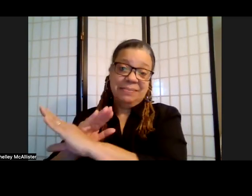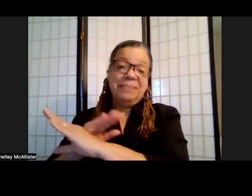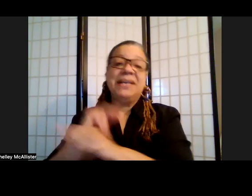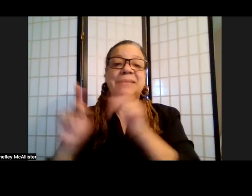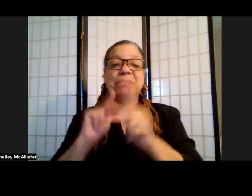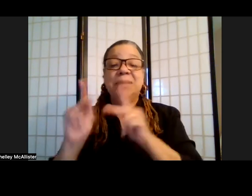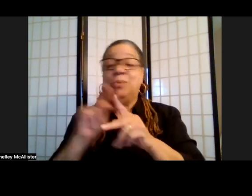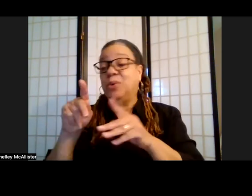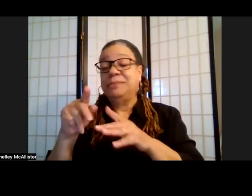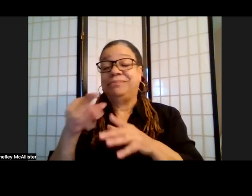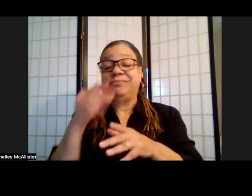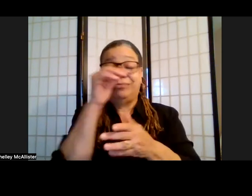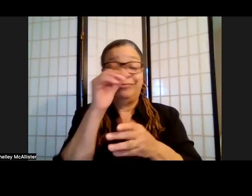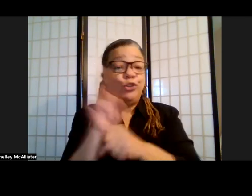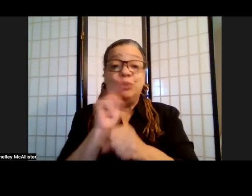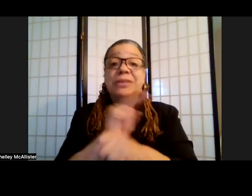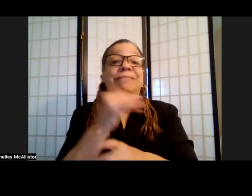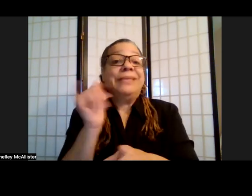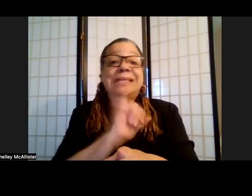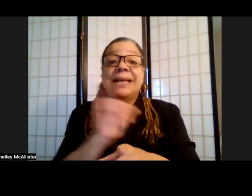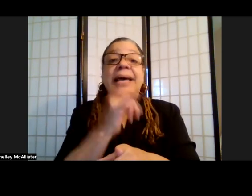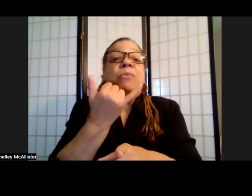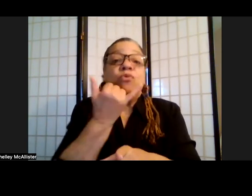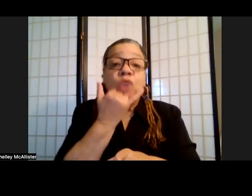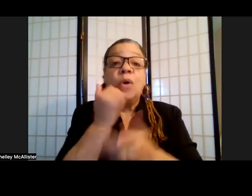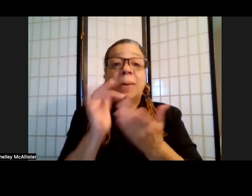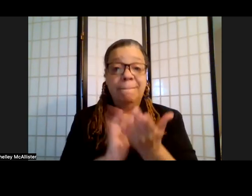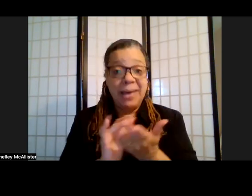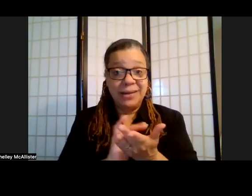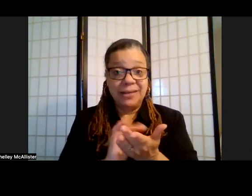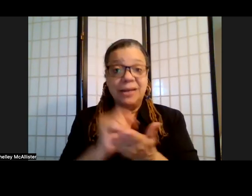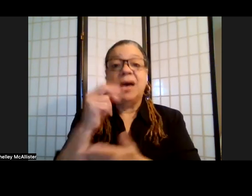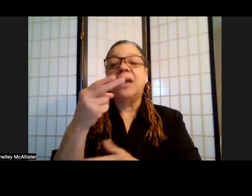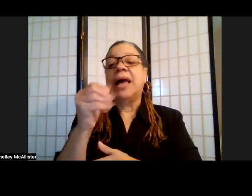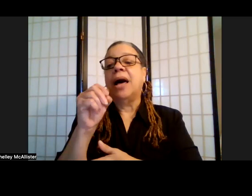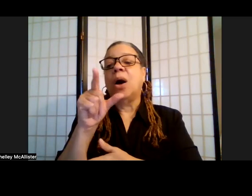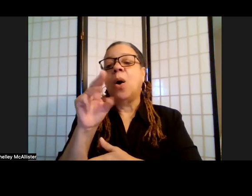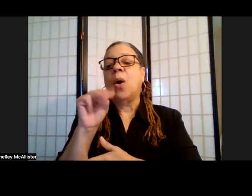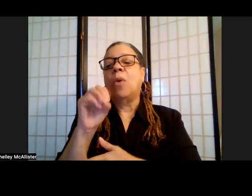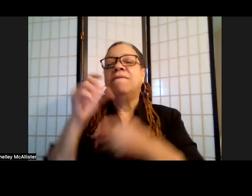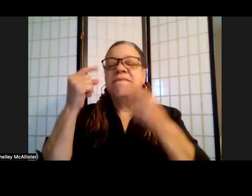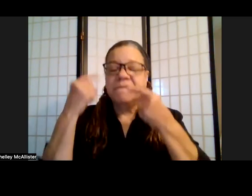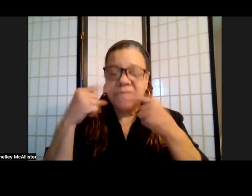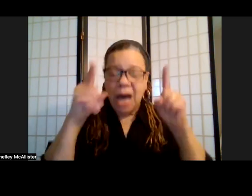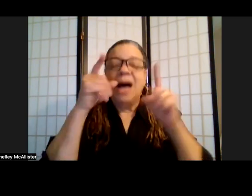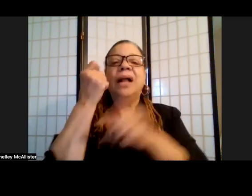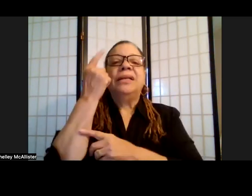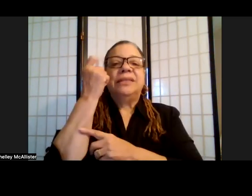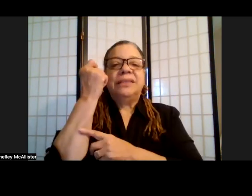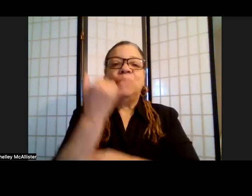overuse of the same wrong medicine. Now that Holmes had solved the puzzle, it was time to head to the USS Enterprise and report on his findings.